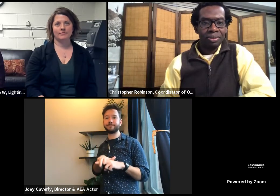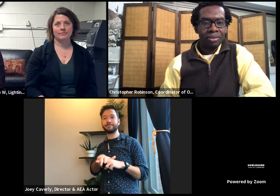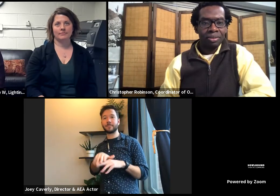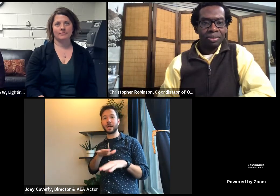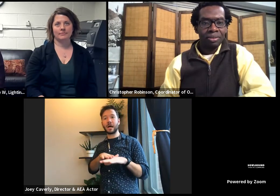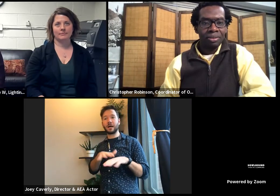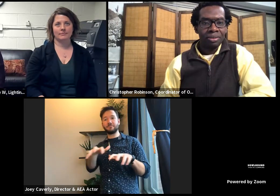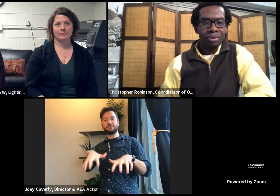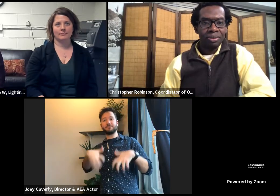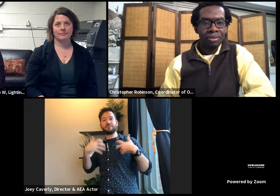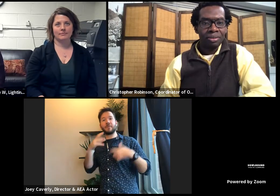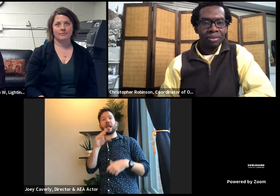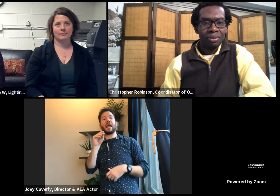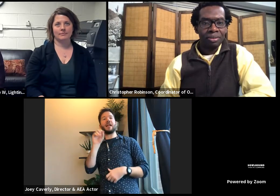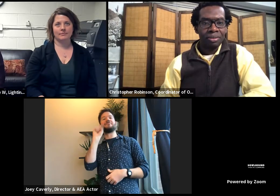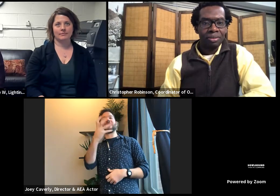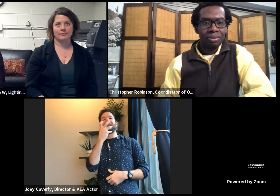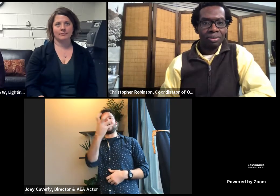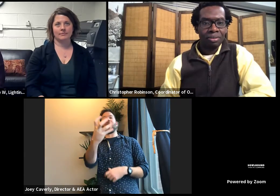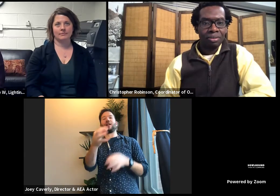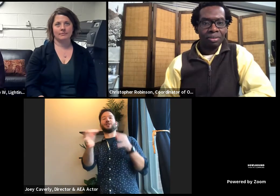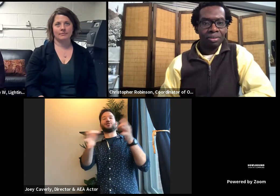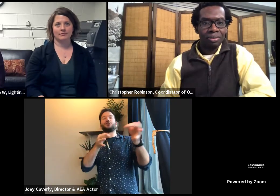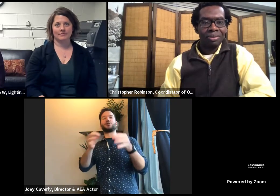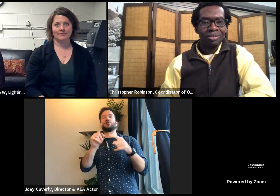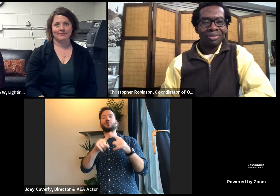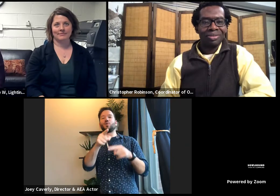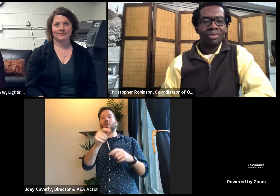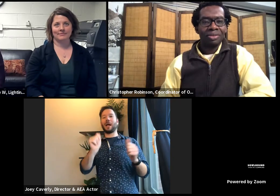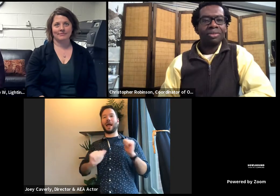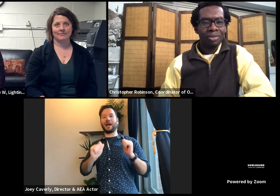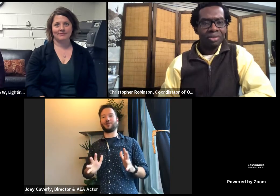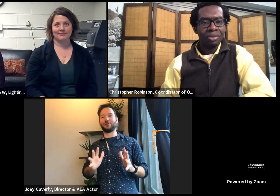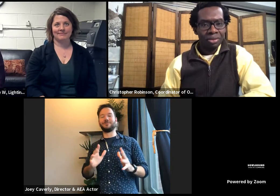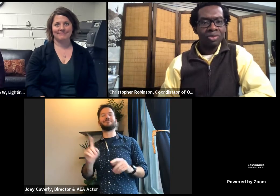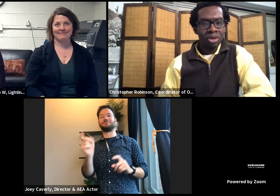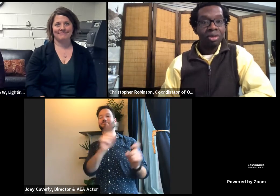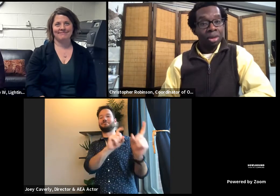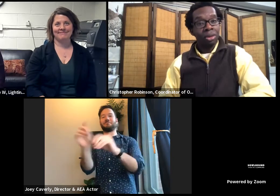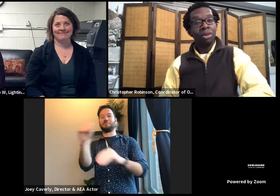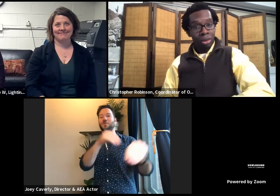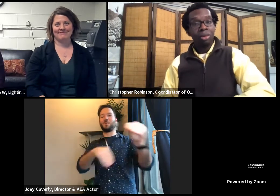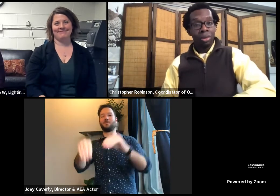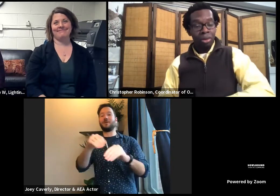Some prefer to sit back in the house and yell out directions to the actors